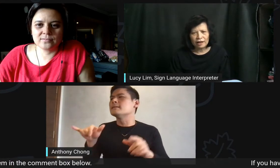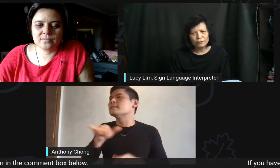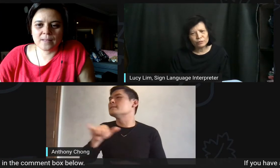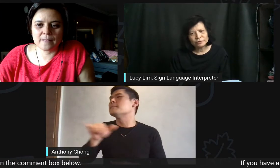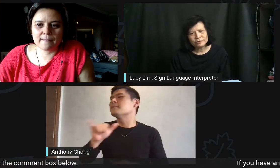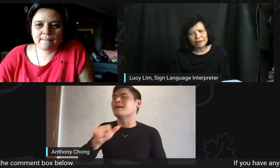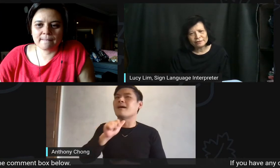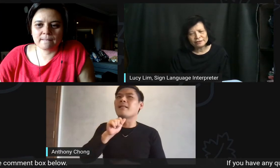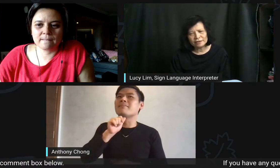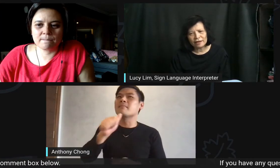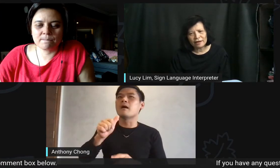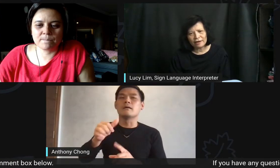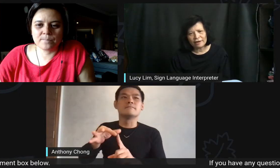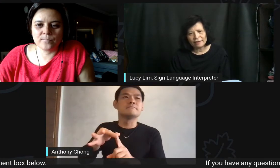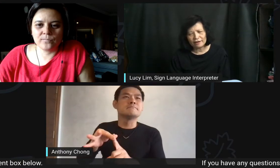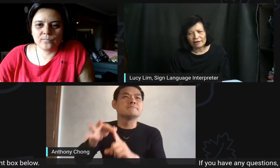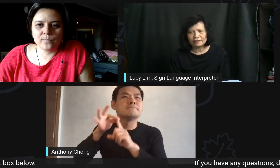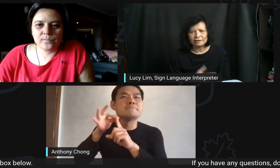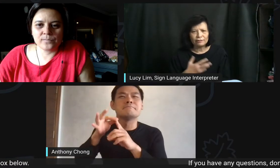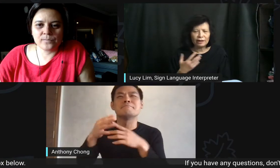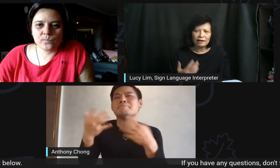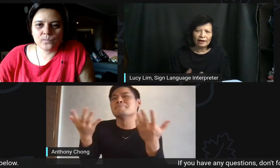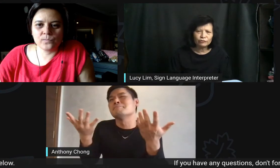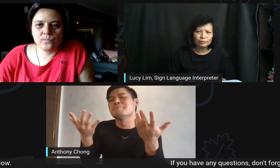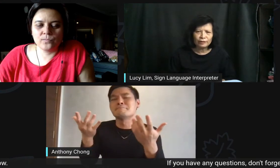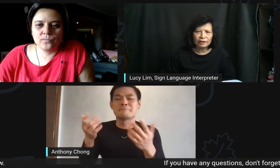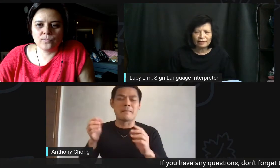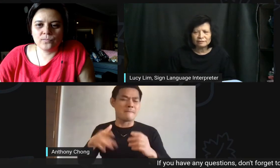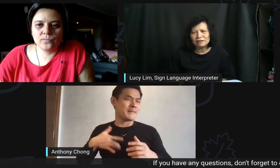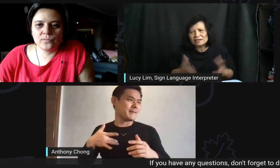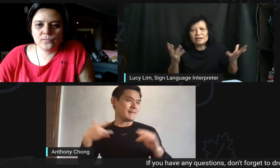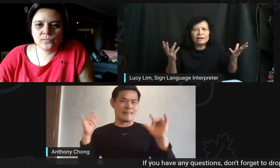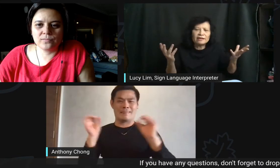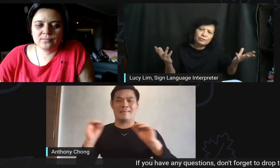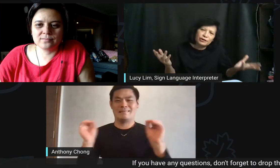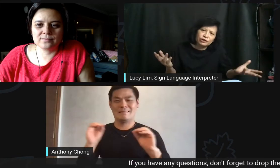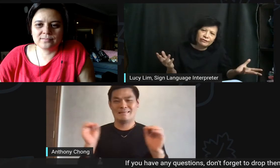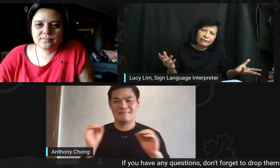I would say that my life would be like there's nothing special,